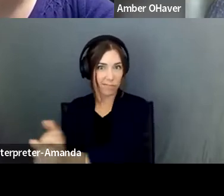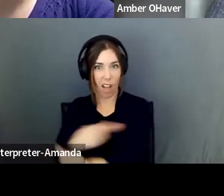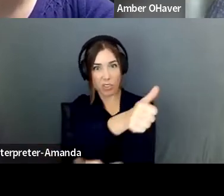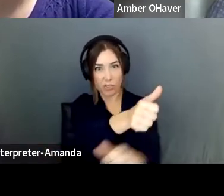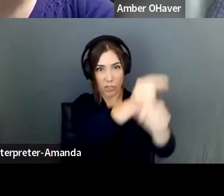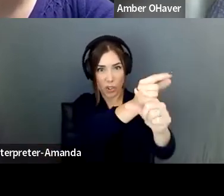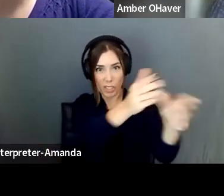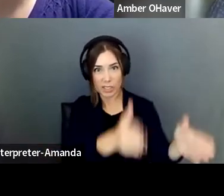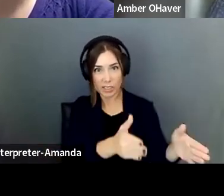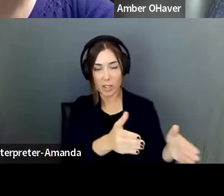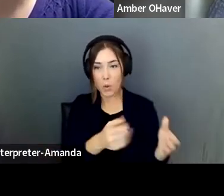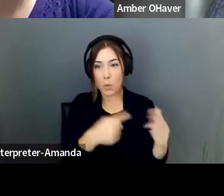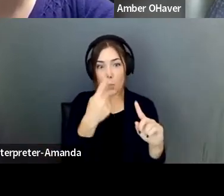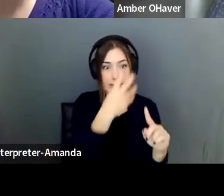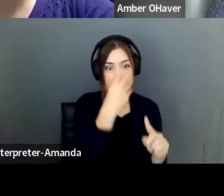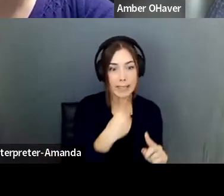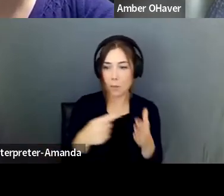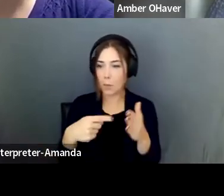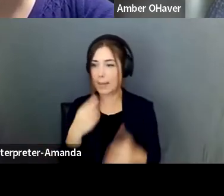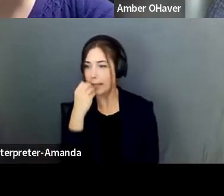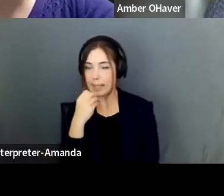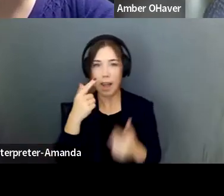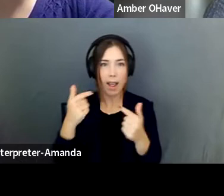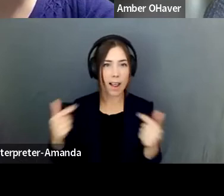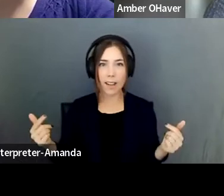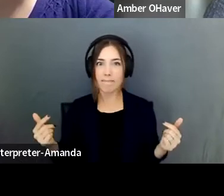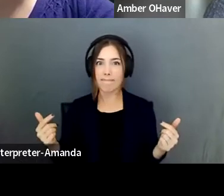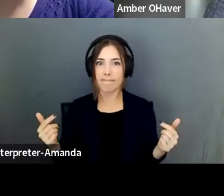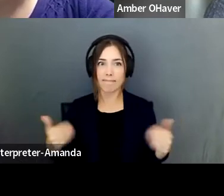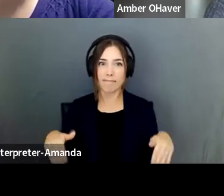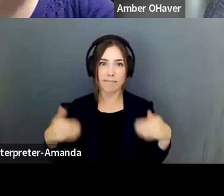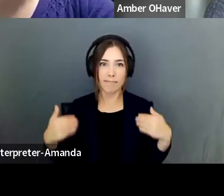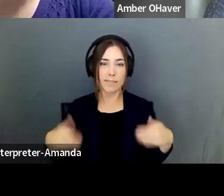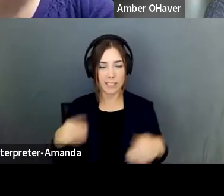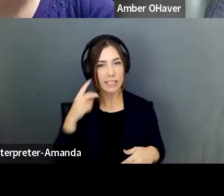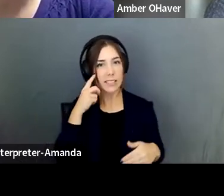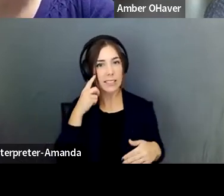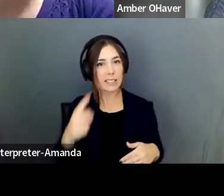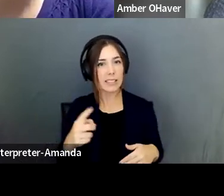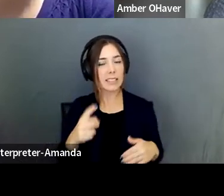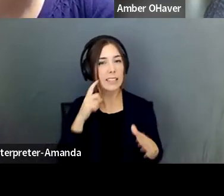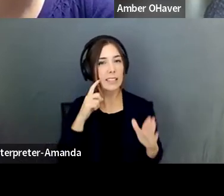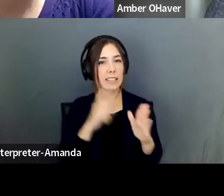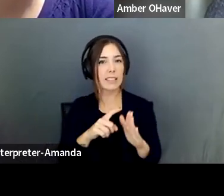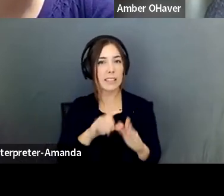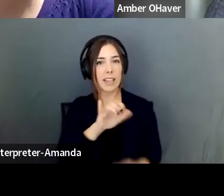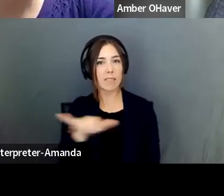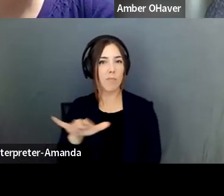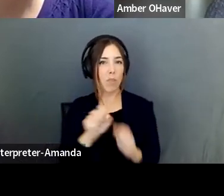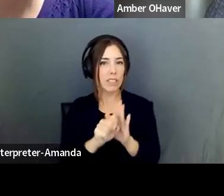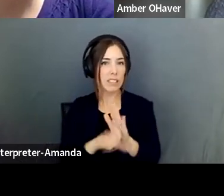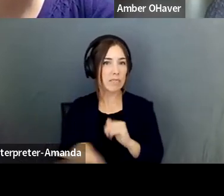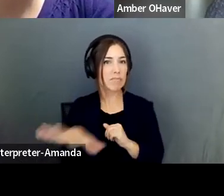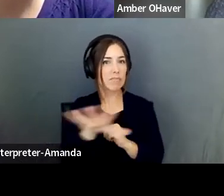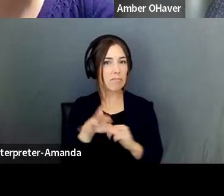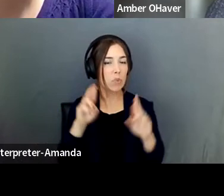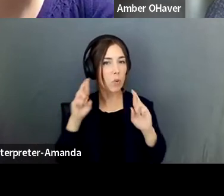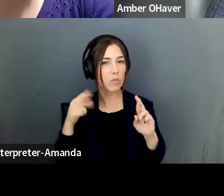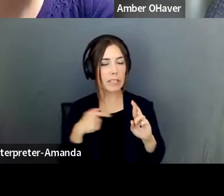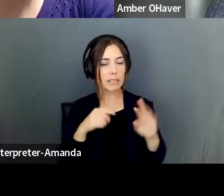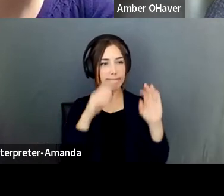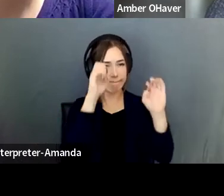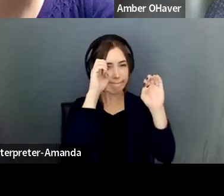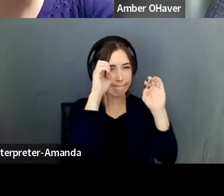We've which across that working with the state to educations and try try to peel back.